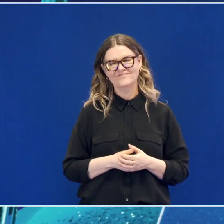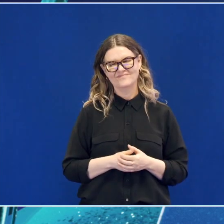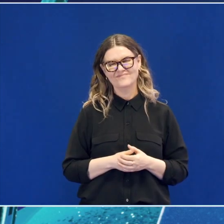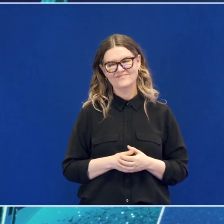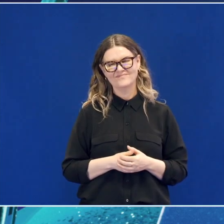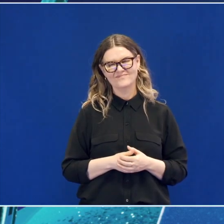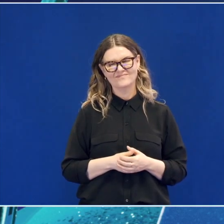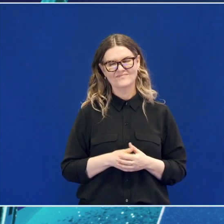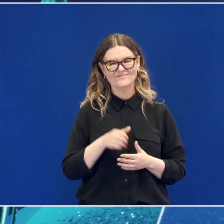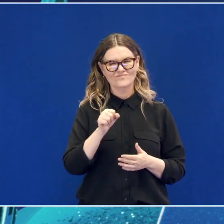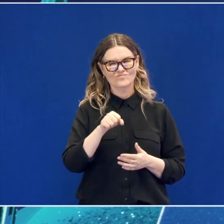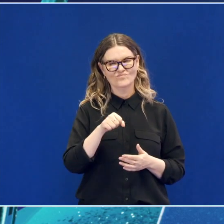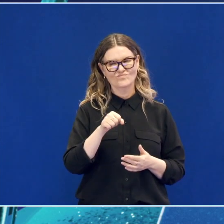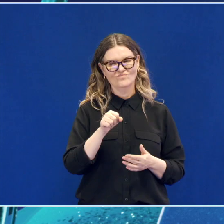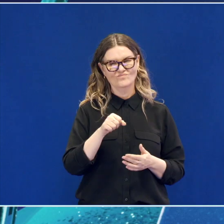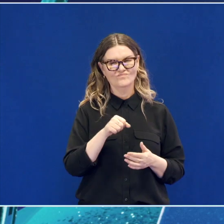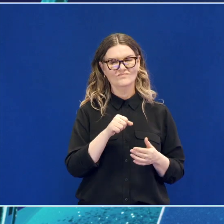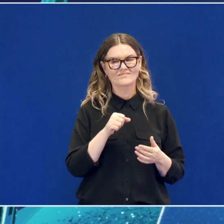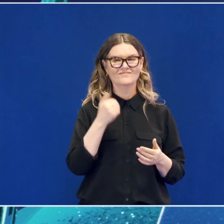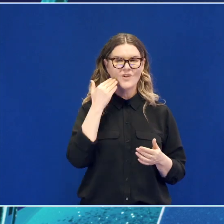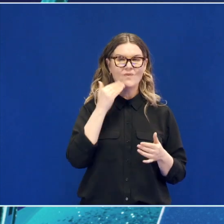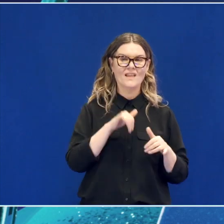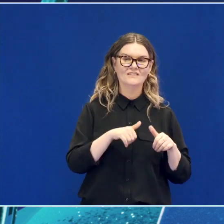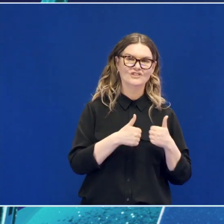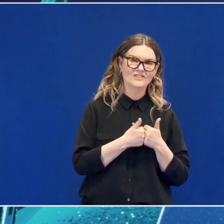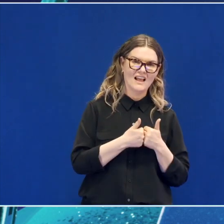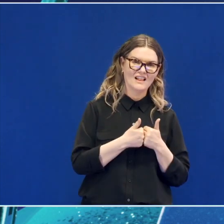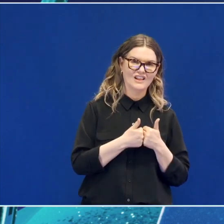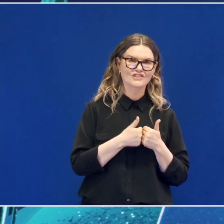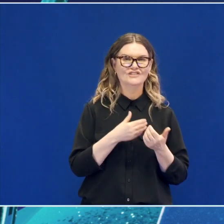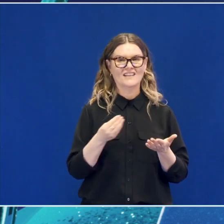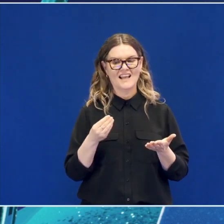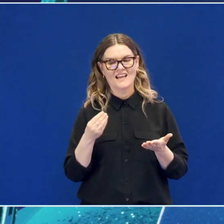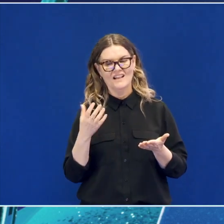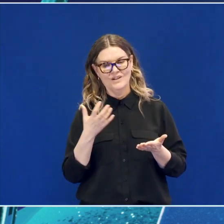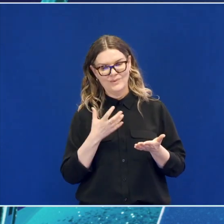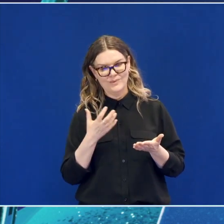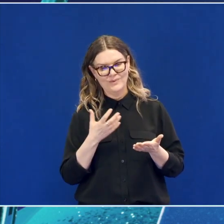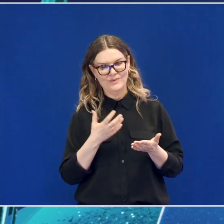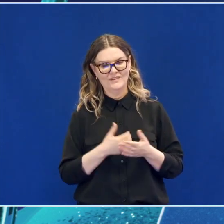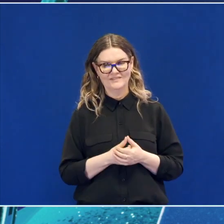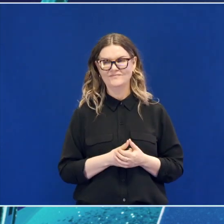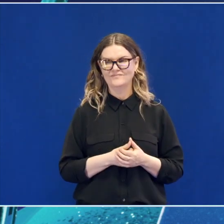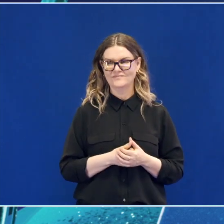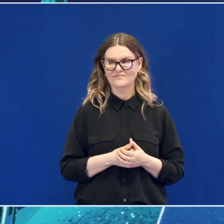Yeah, and you can always have at this point using technology like MCP and all that,